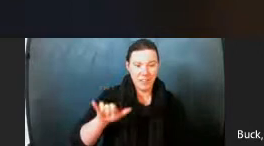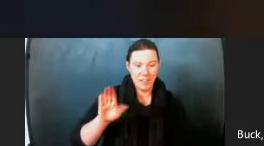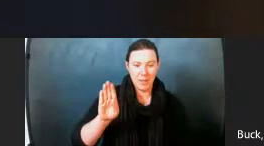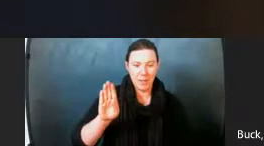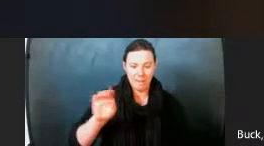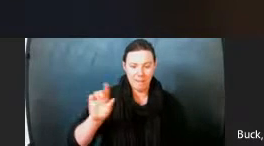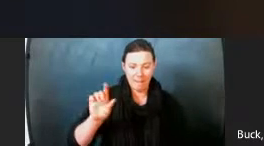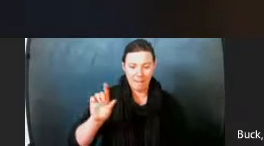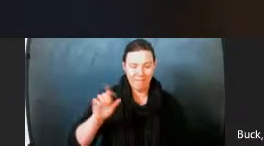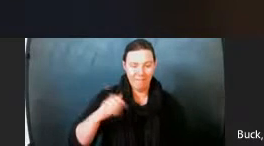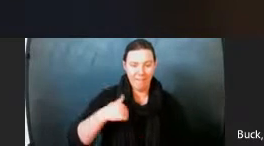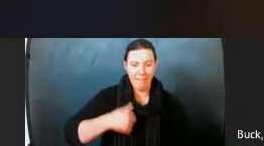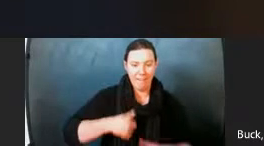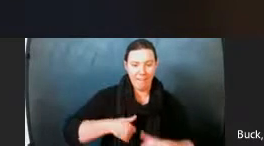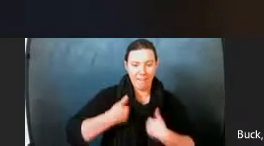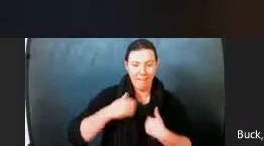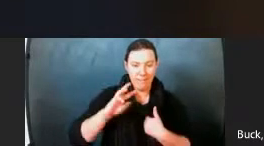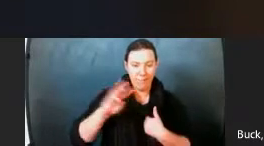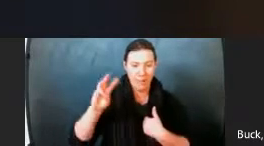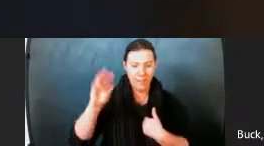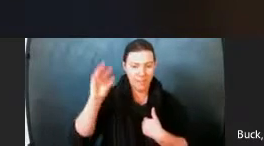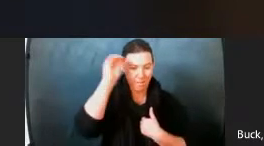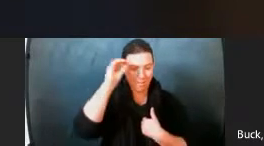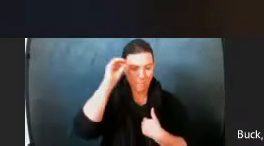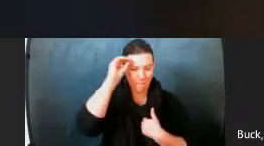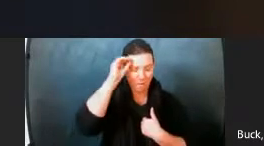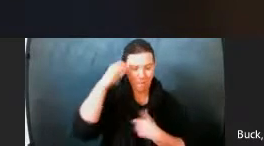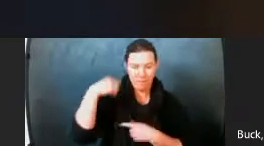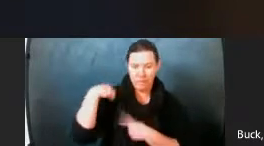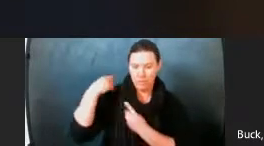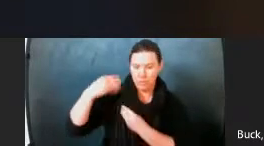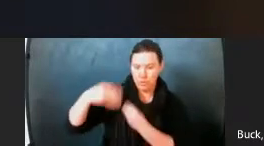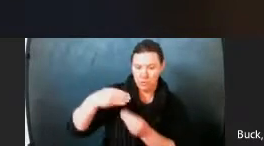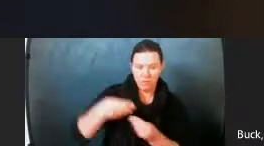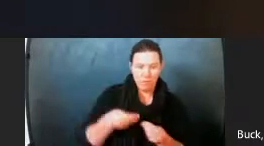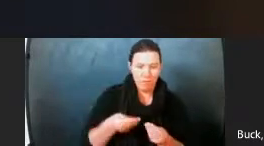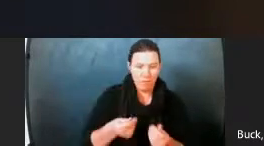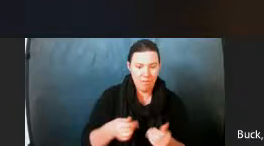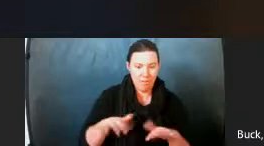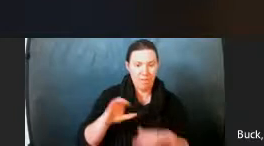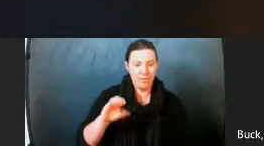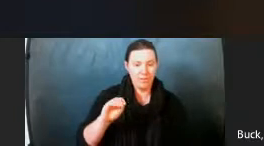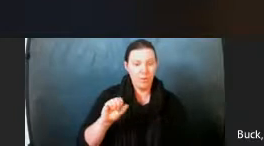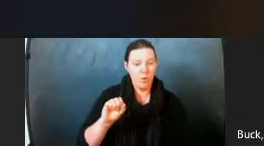the traditional lands of the Coast Salish people, including the people we know today